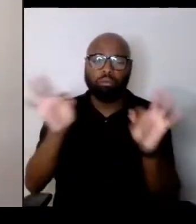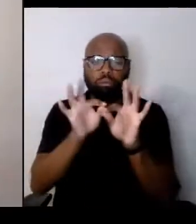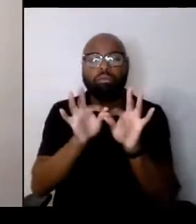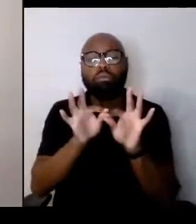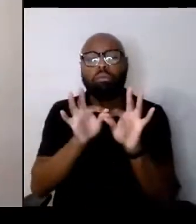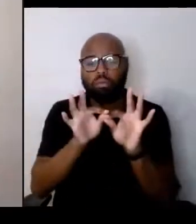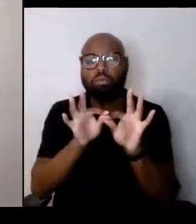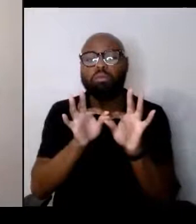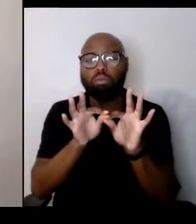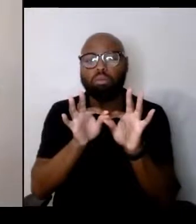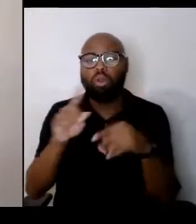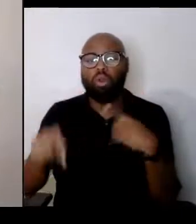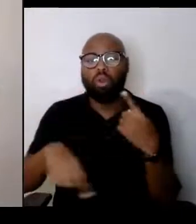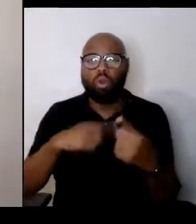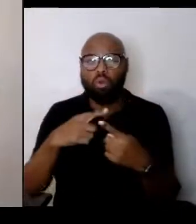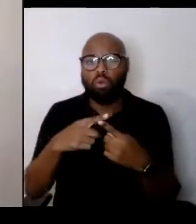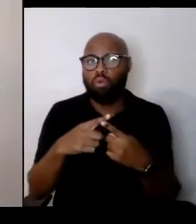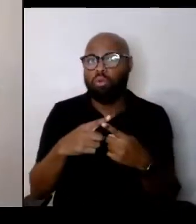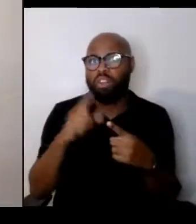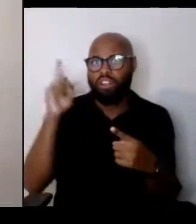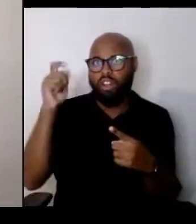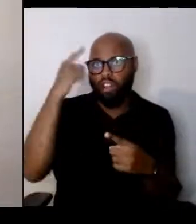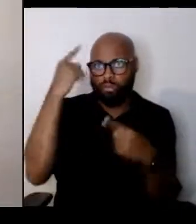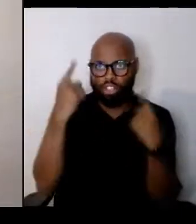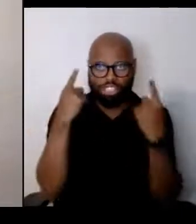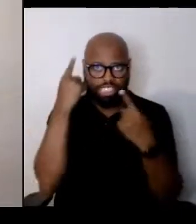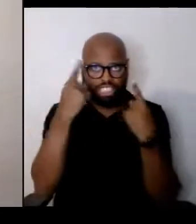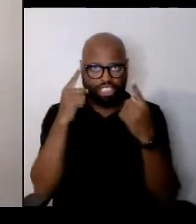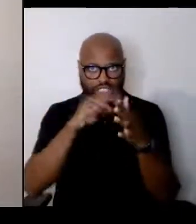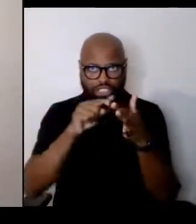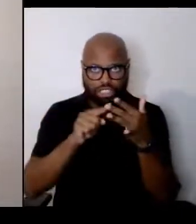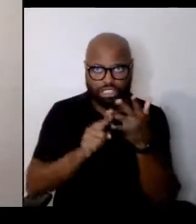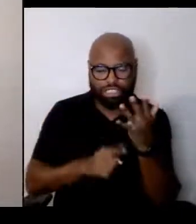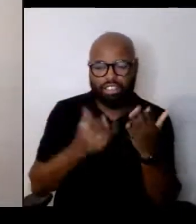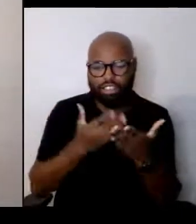considered by government. So that was a really, really great experience